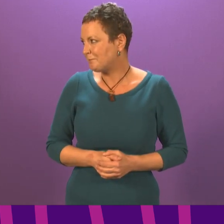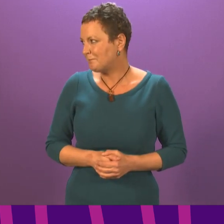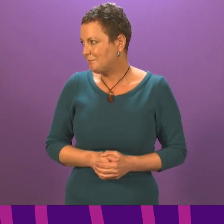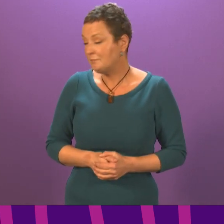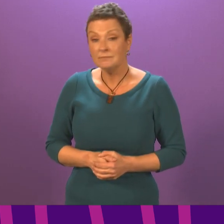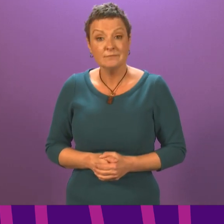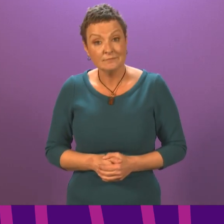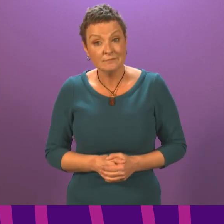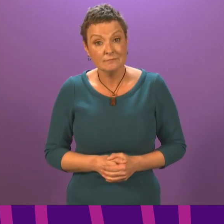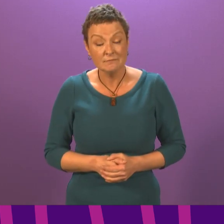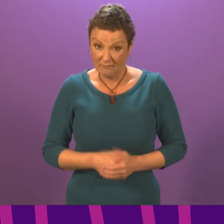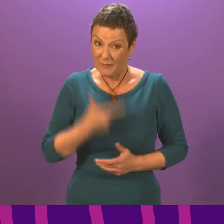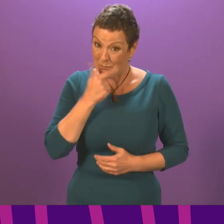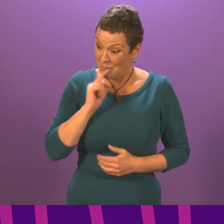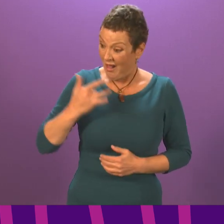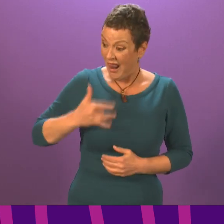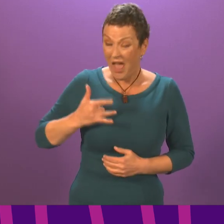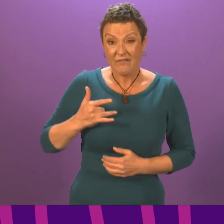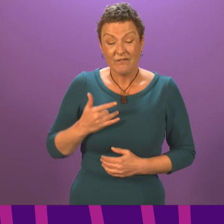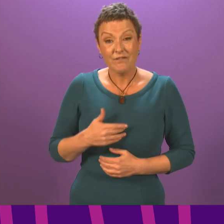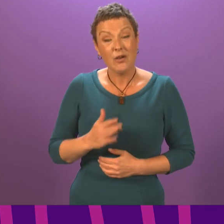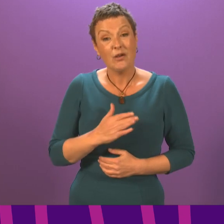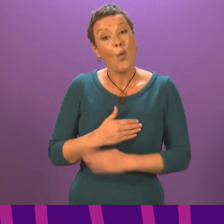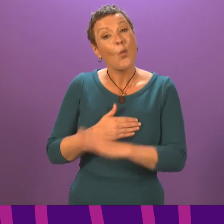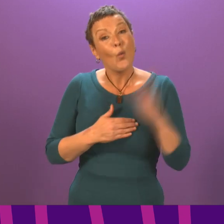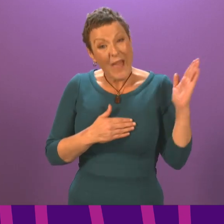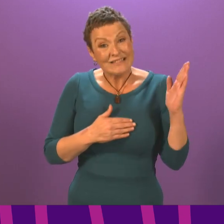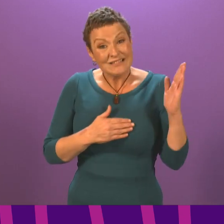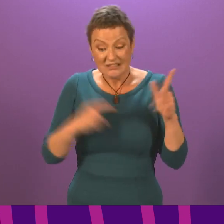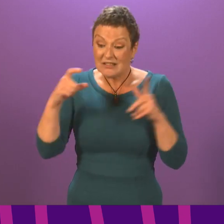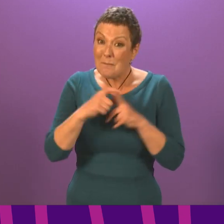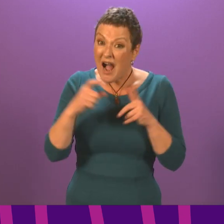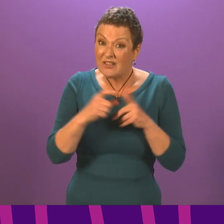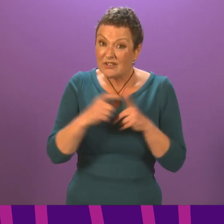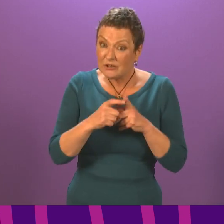hard to follow the rules, and we had hoped to move into level 2, but I understand the